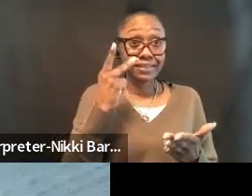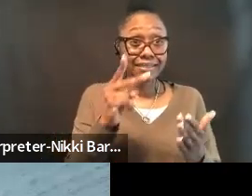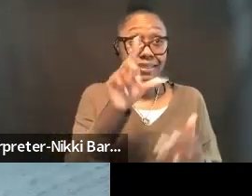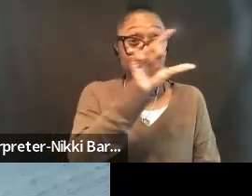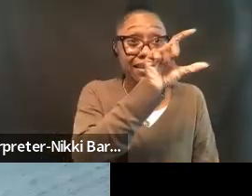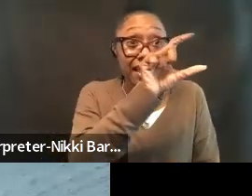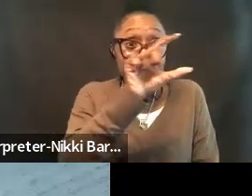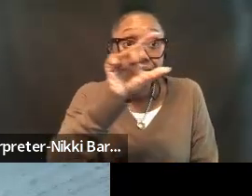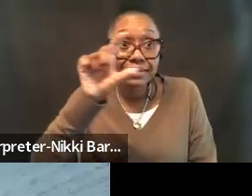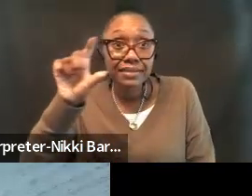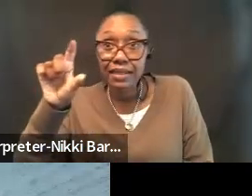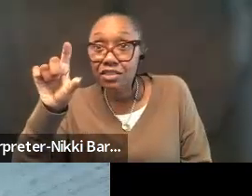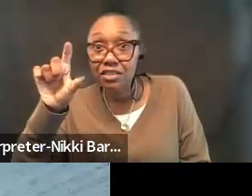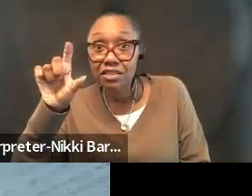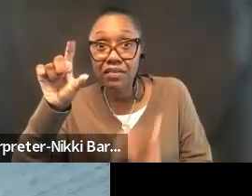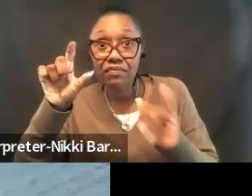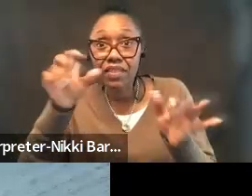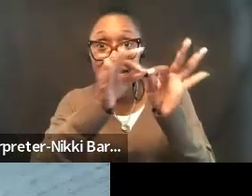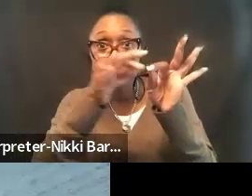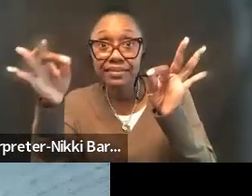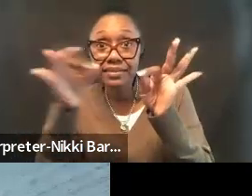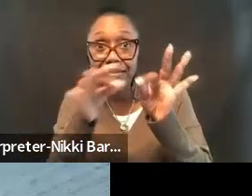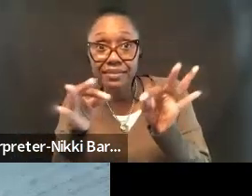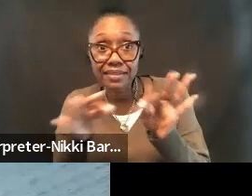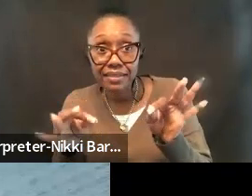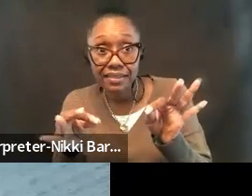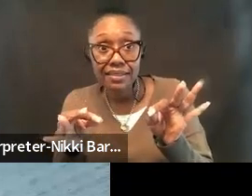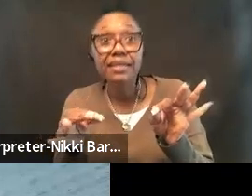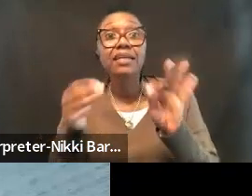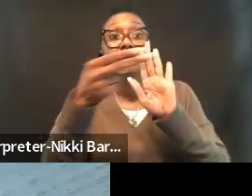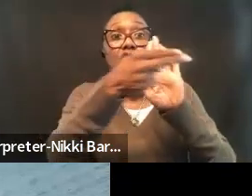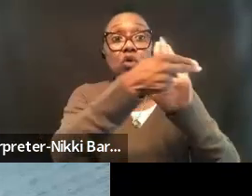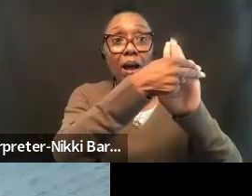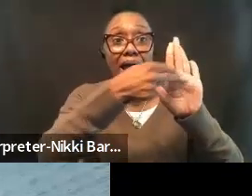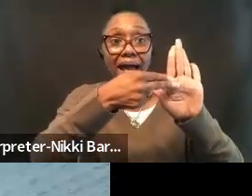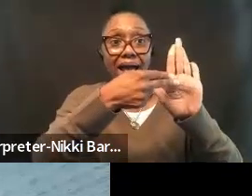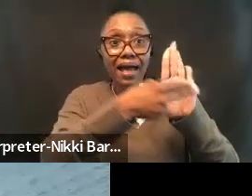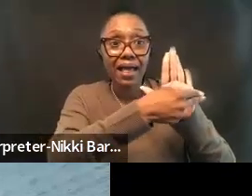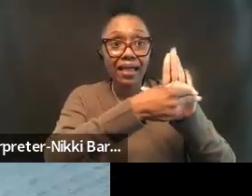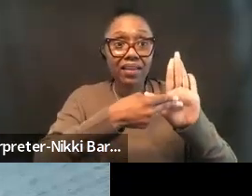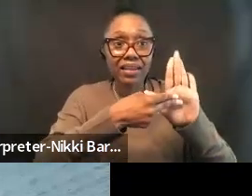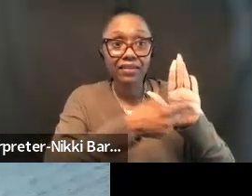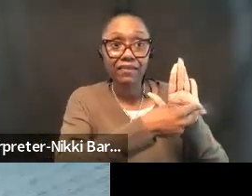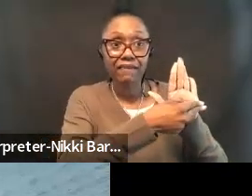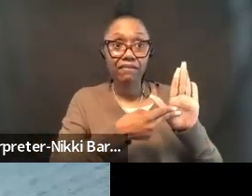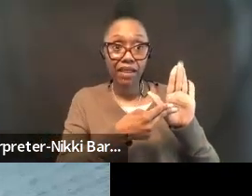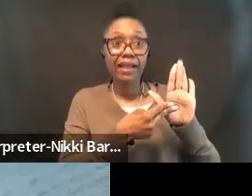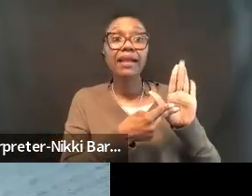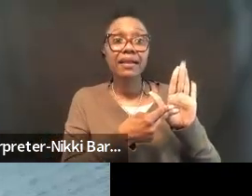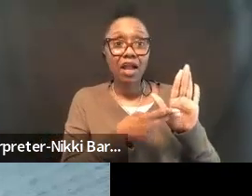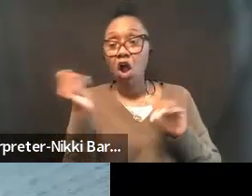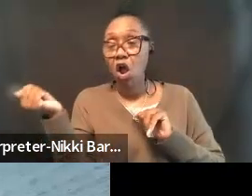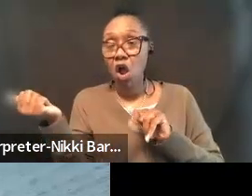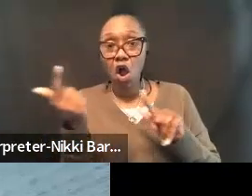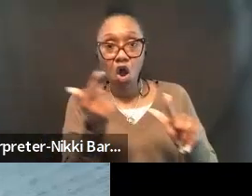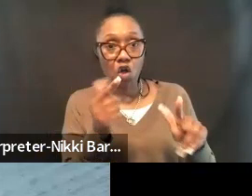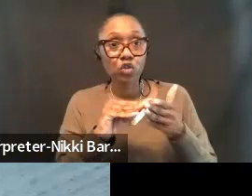And being able to just. Highlight different parts of the text because all the students have to highlight words.